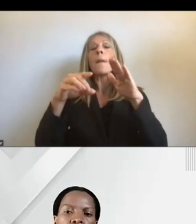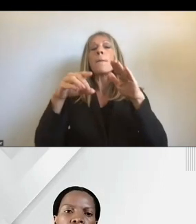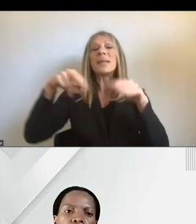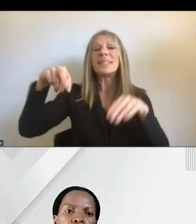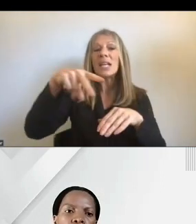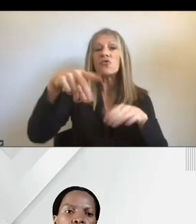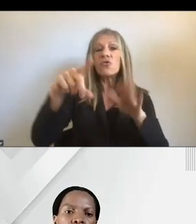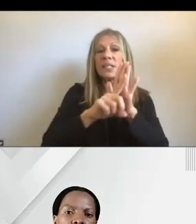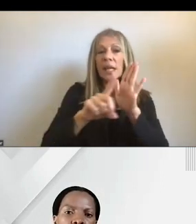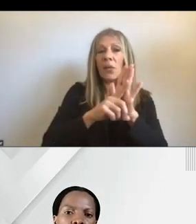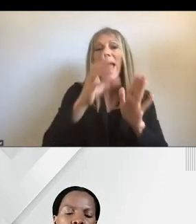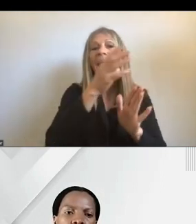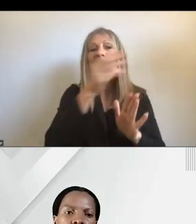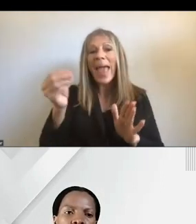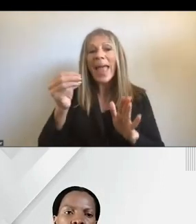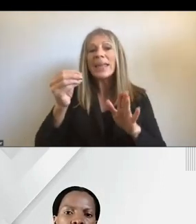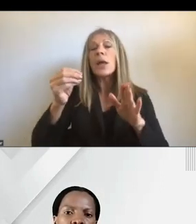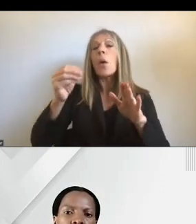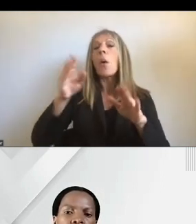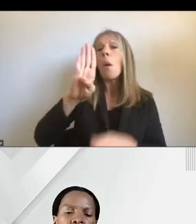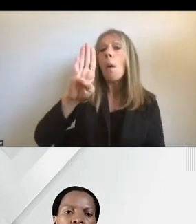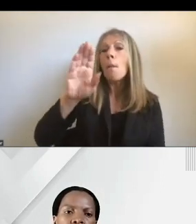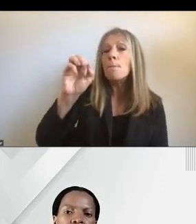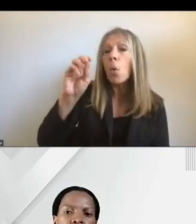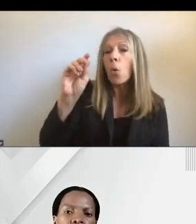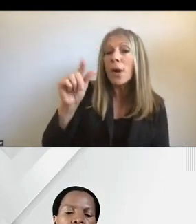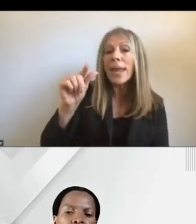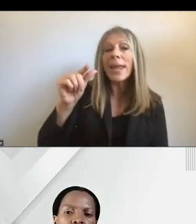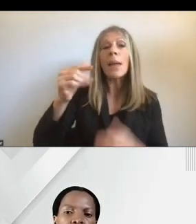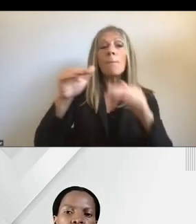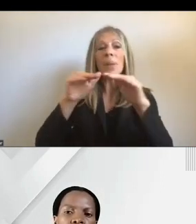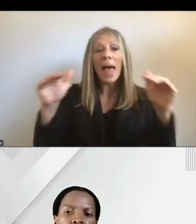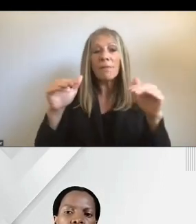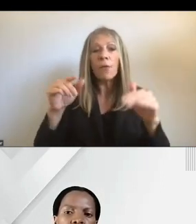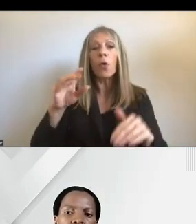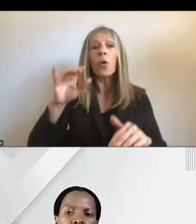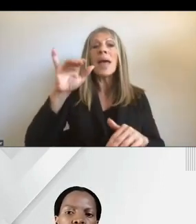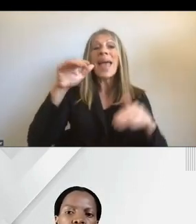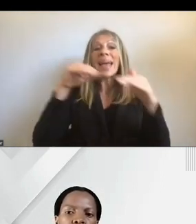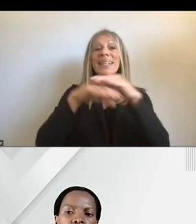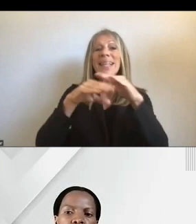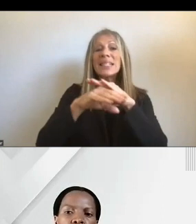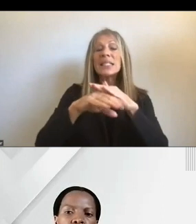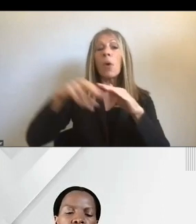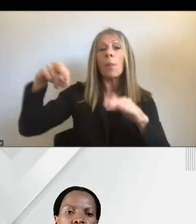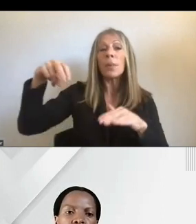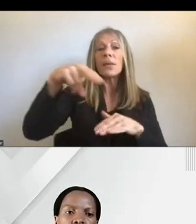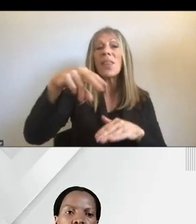and boarding platform. Accessible pedestrian signal is a definition from the MUTCD.